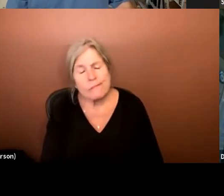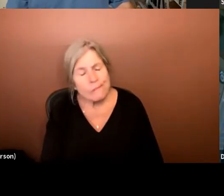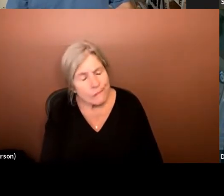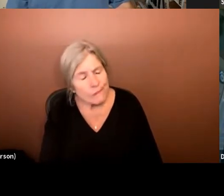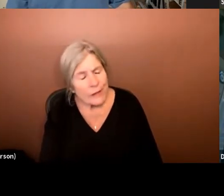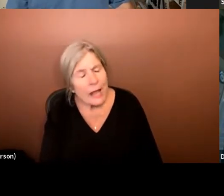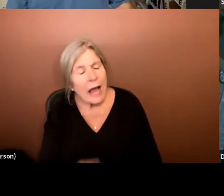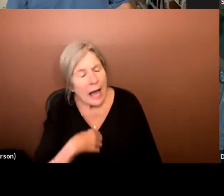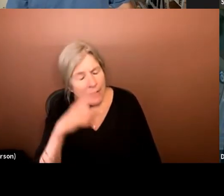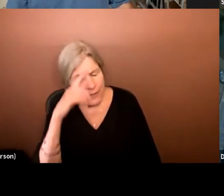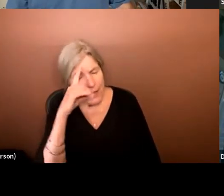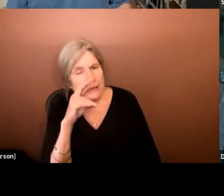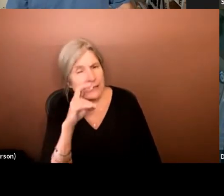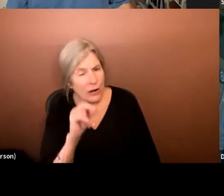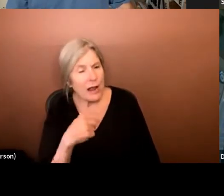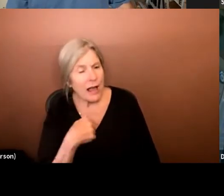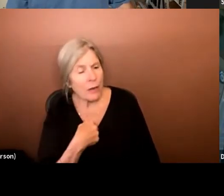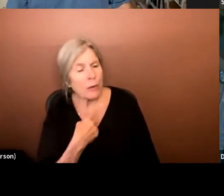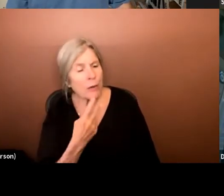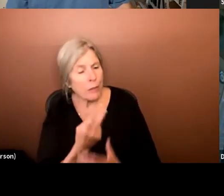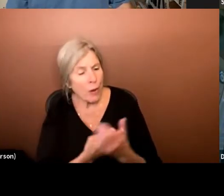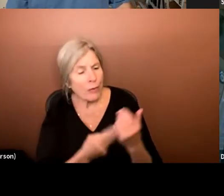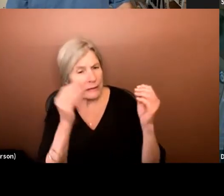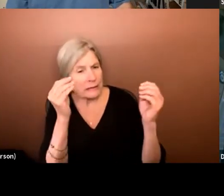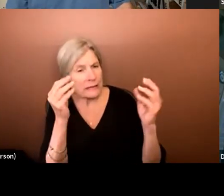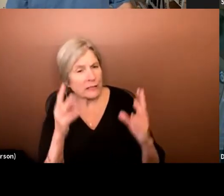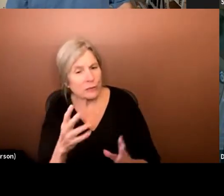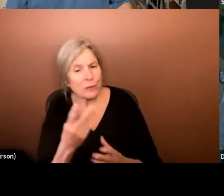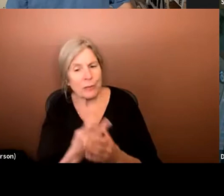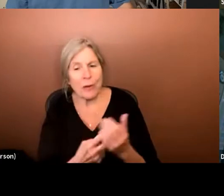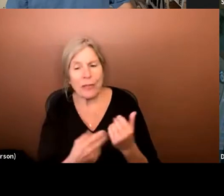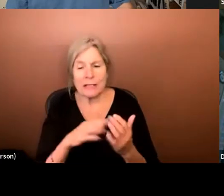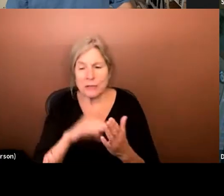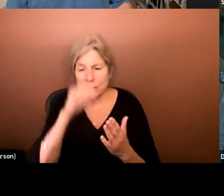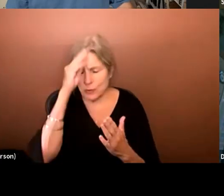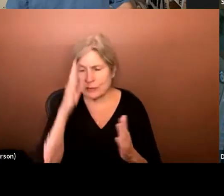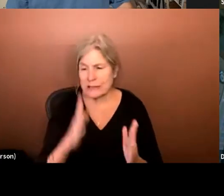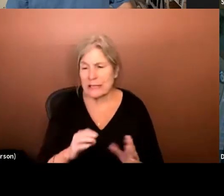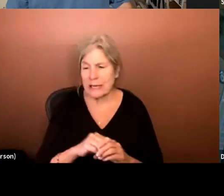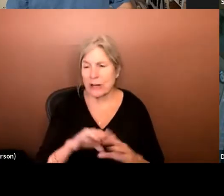Darren and I were both teachers and we both had students in our class who were blind and